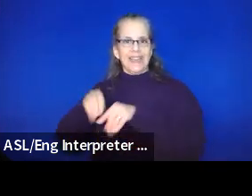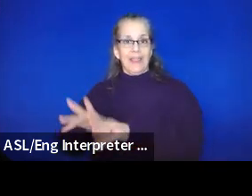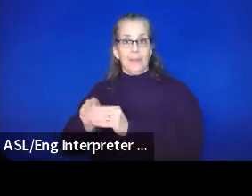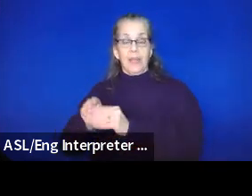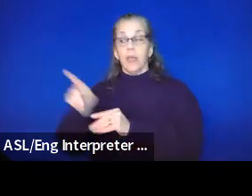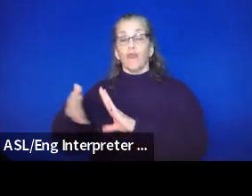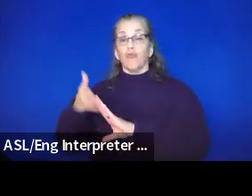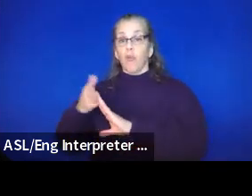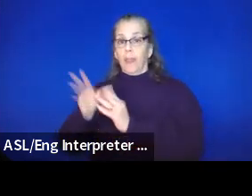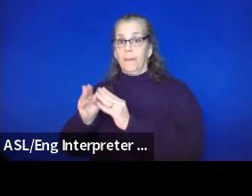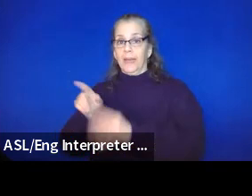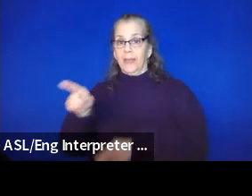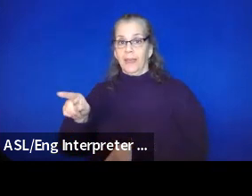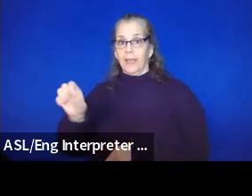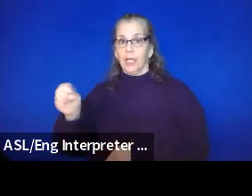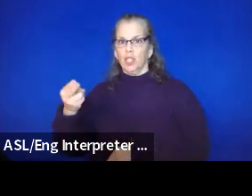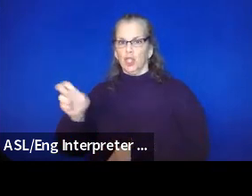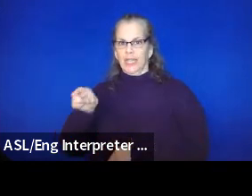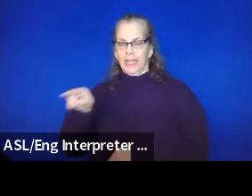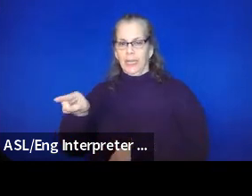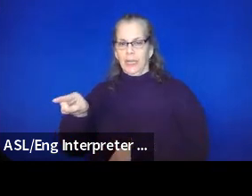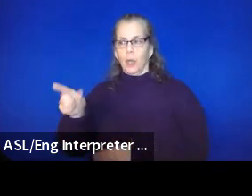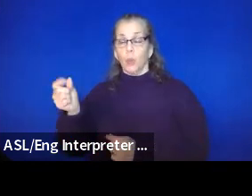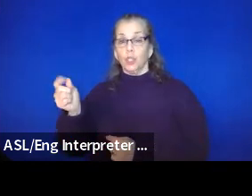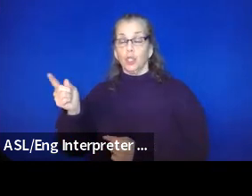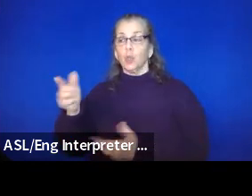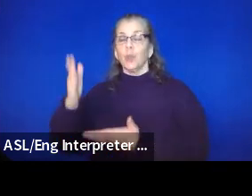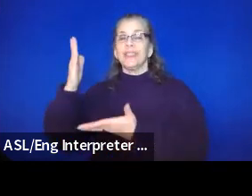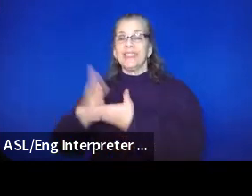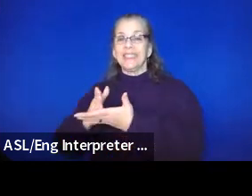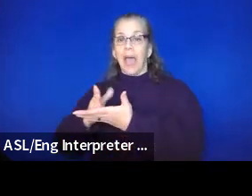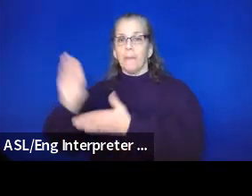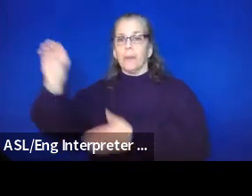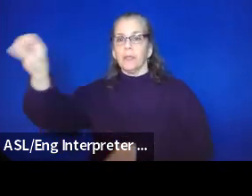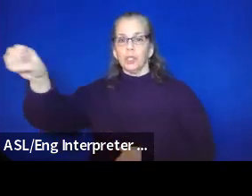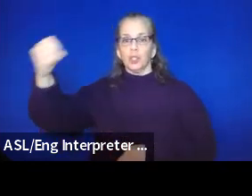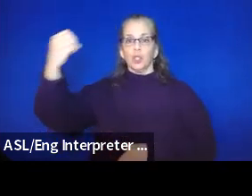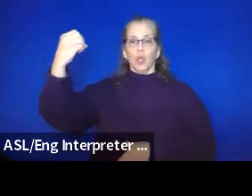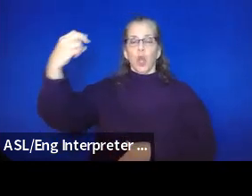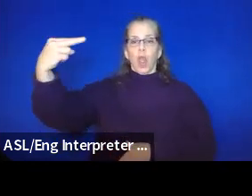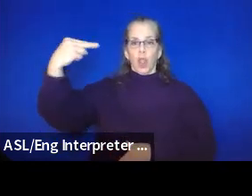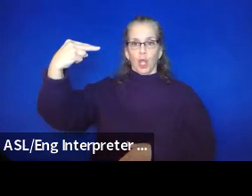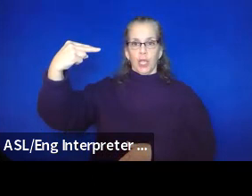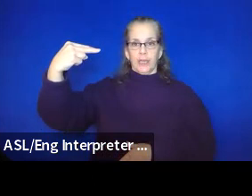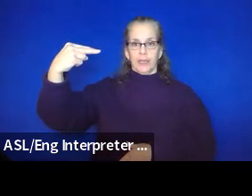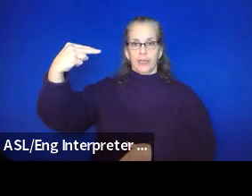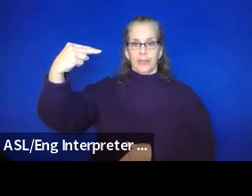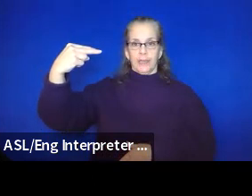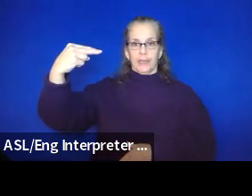and what she would do is stop, turn her head towards me, and look. And look at me while